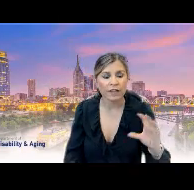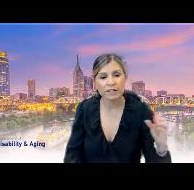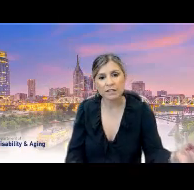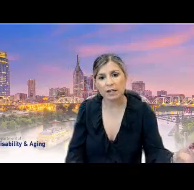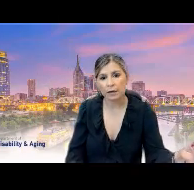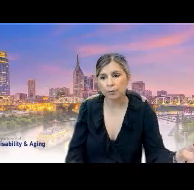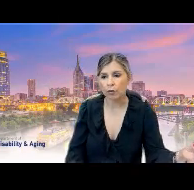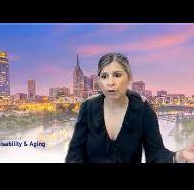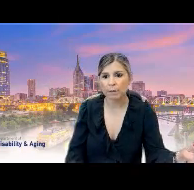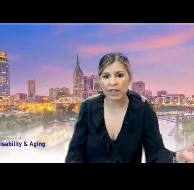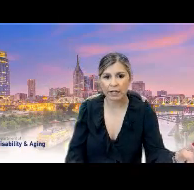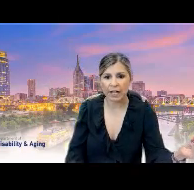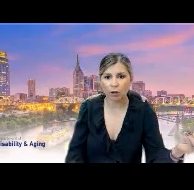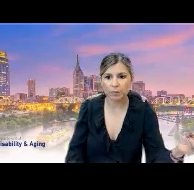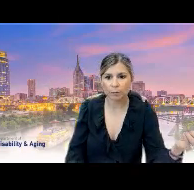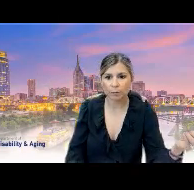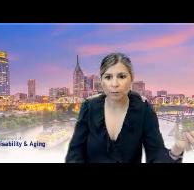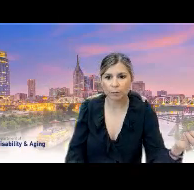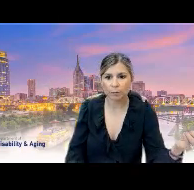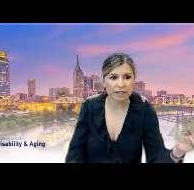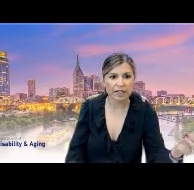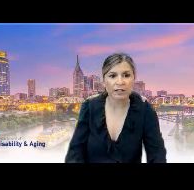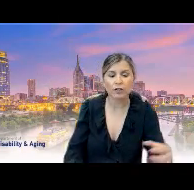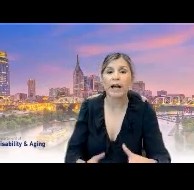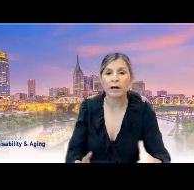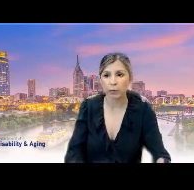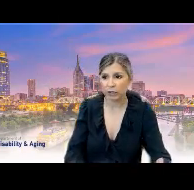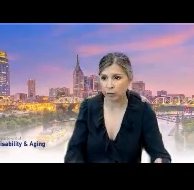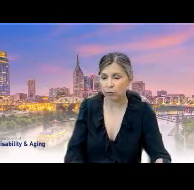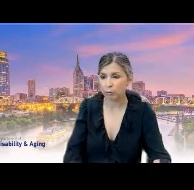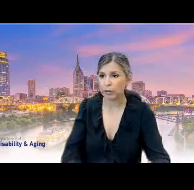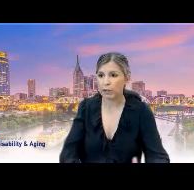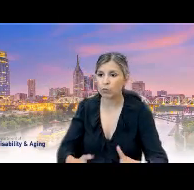This is a program that helps people see a clear pathway to improve employment.